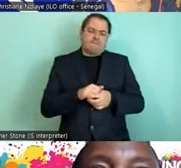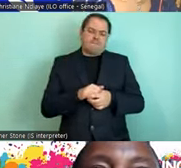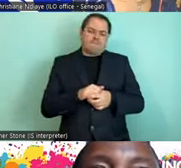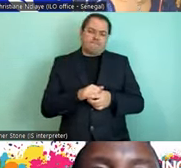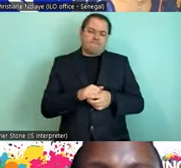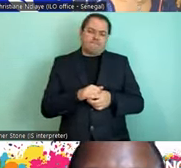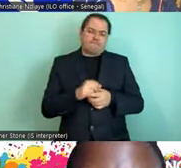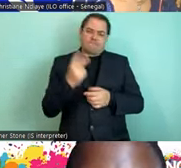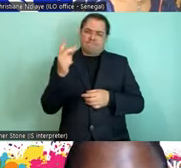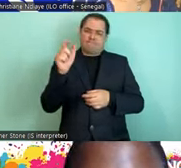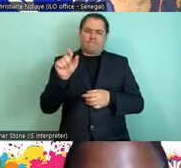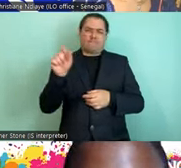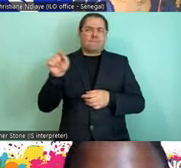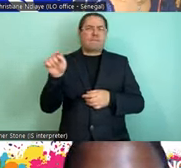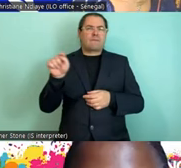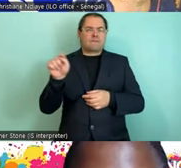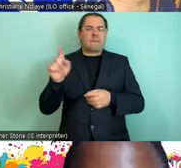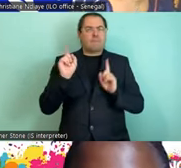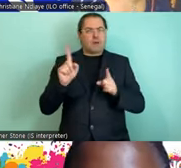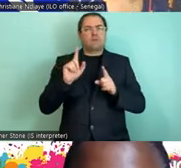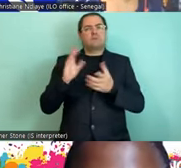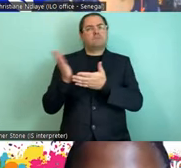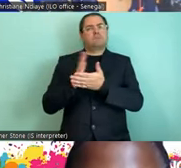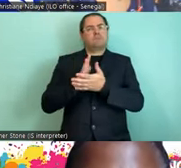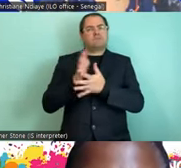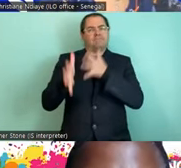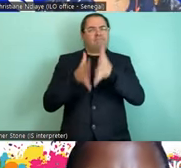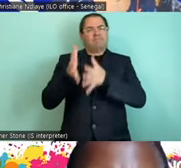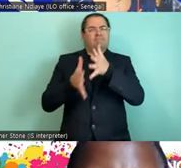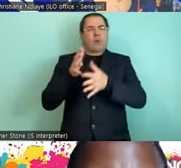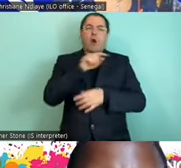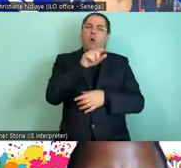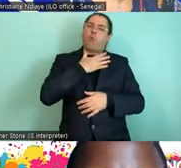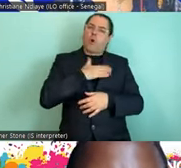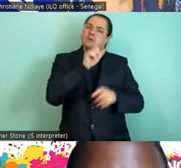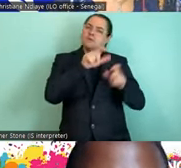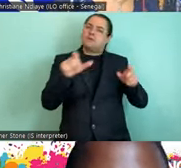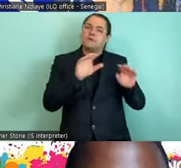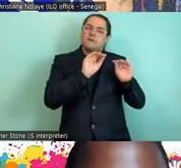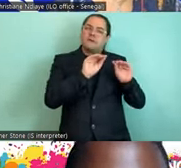10:39:58 facilitate sign language trainings for our employees, which we did again in partnership